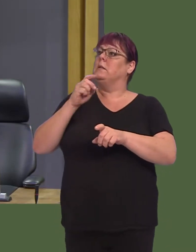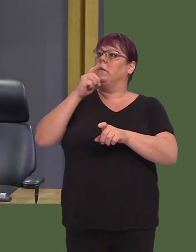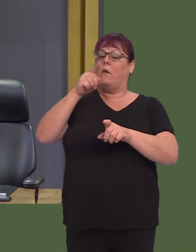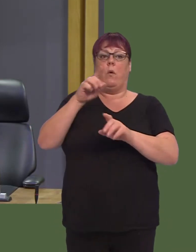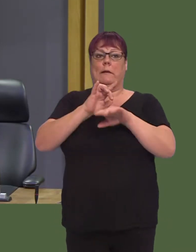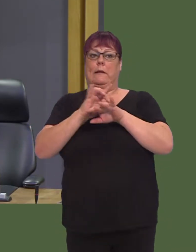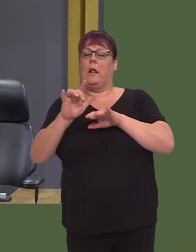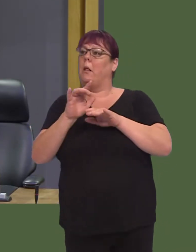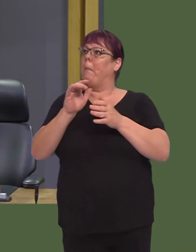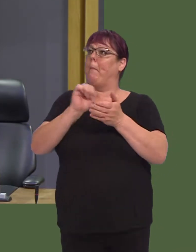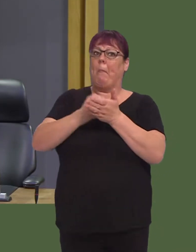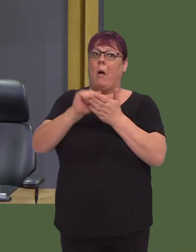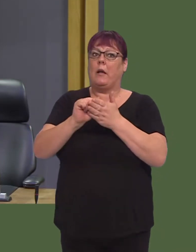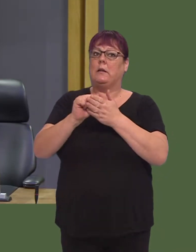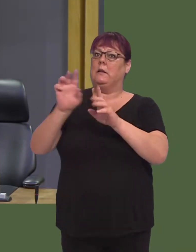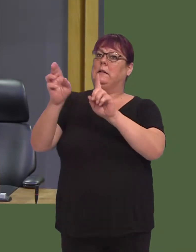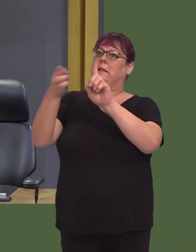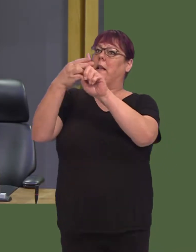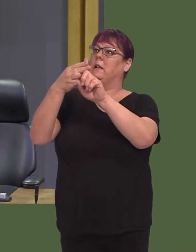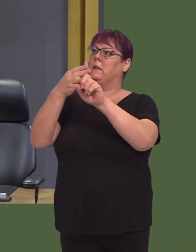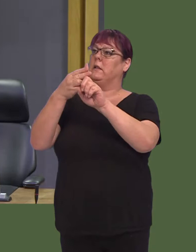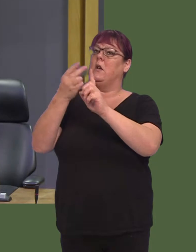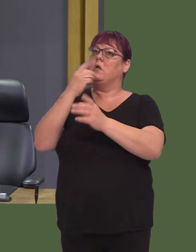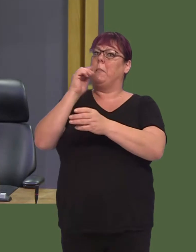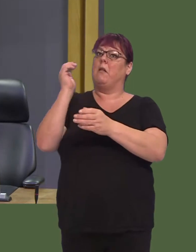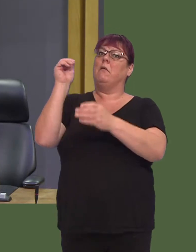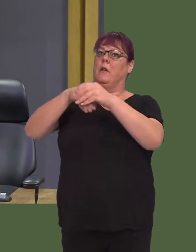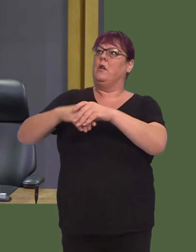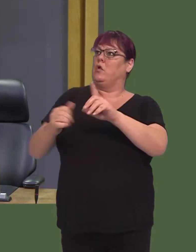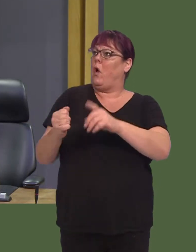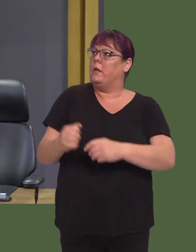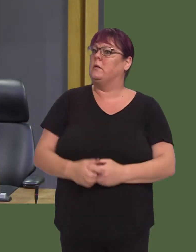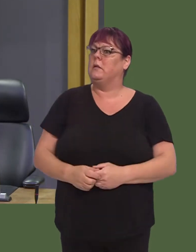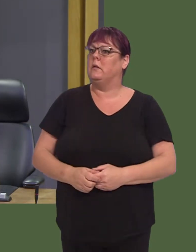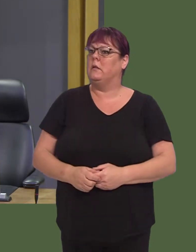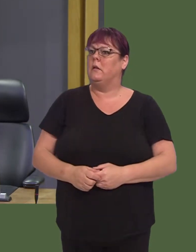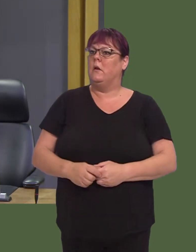Ireland a special single market status also to be extended to Scotland, it was reported